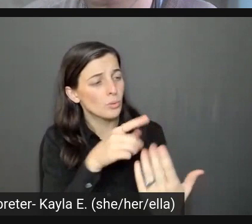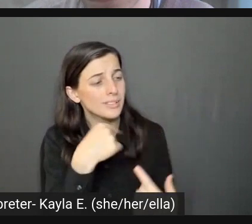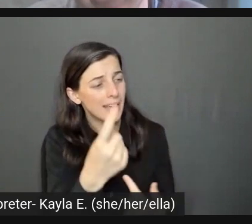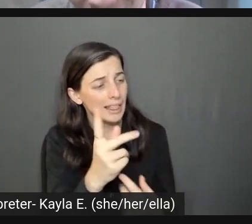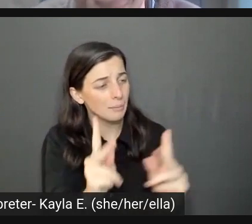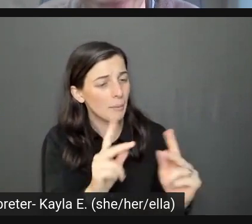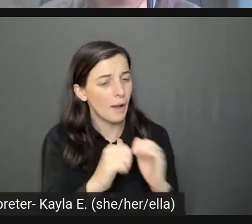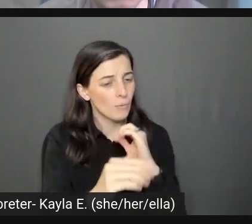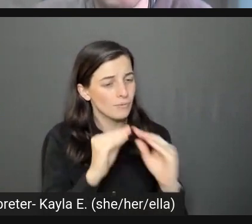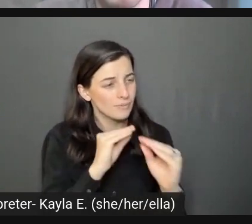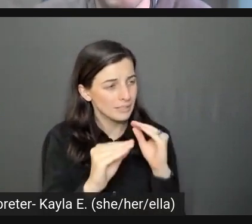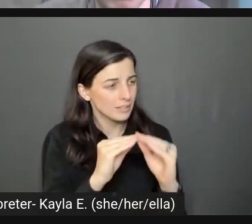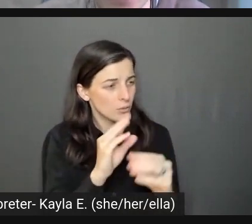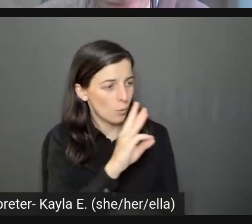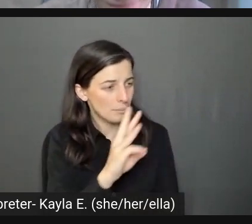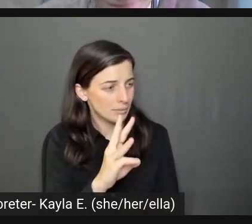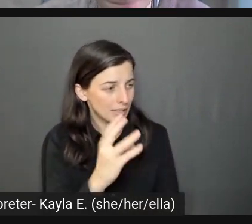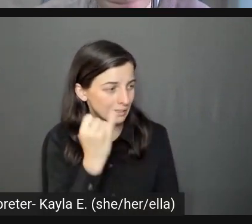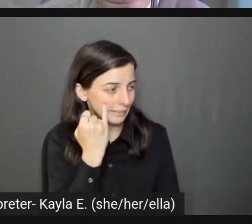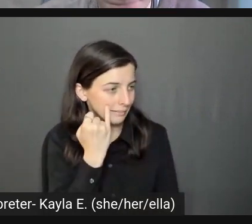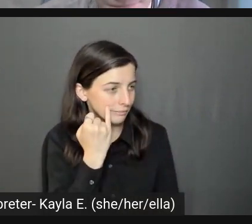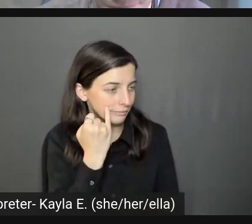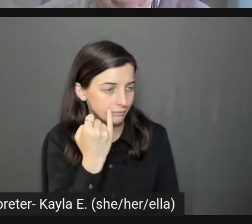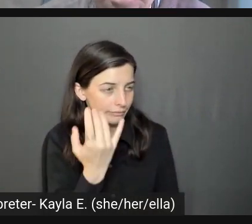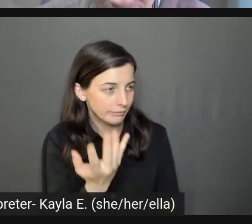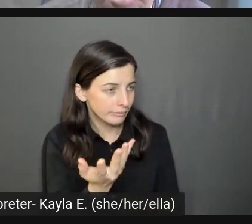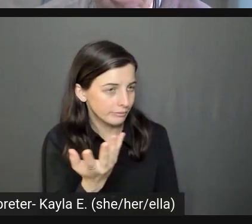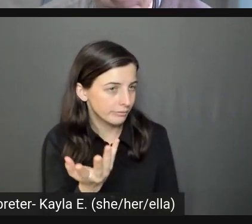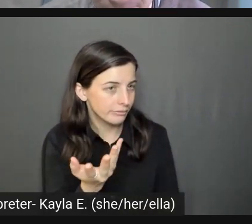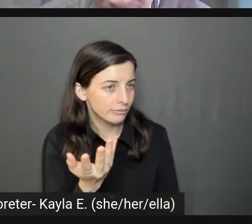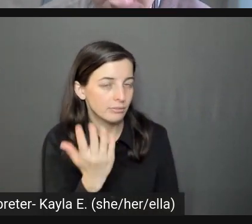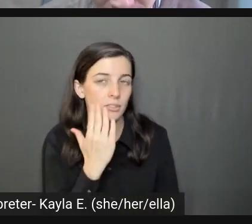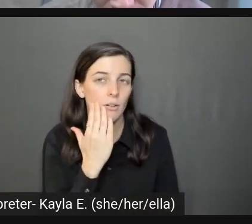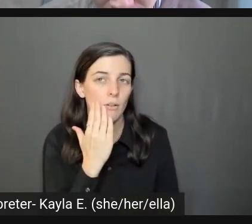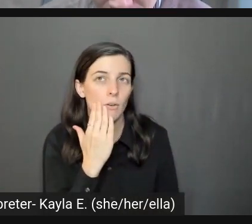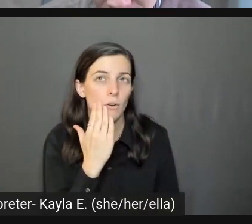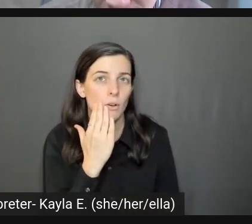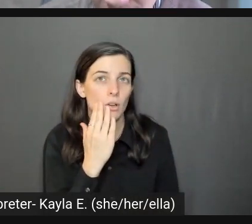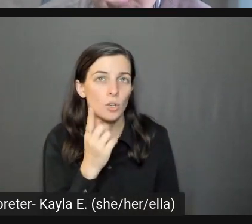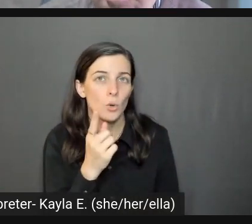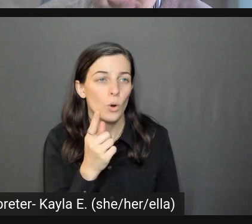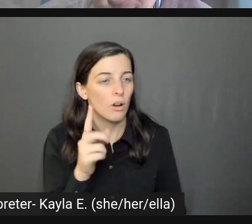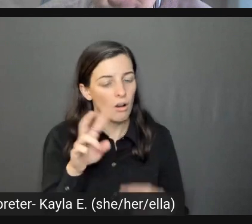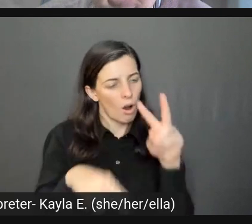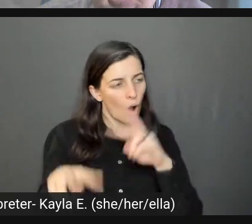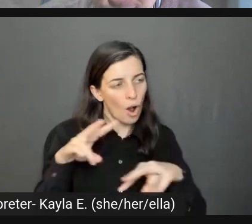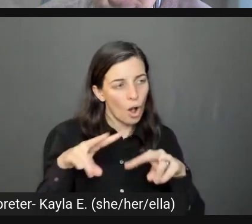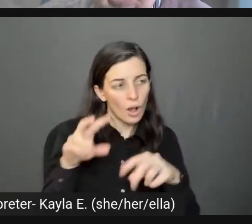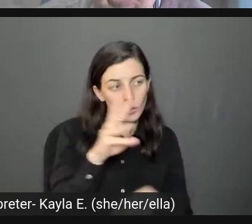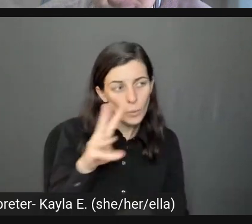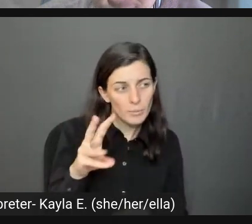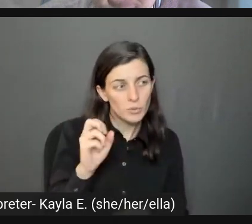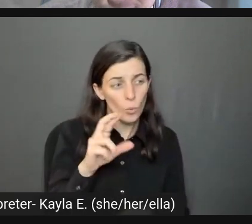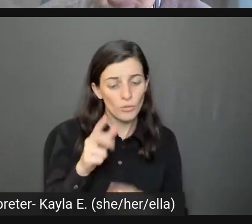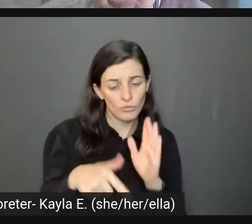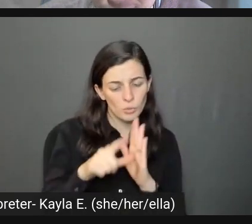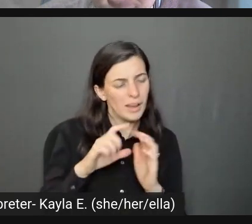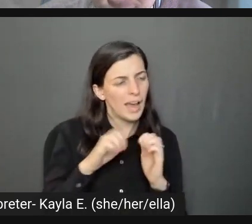When you're auditing the site or reviewing the site, how do you present the info to them?